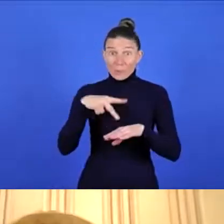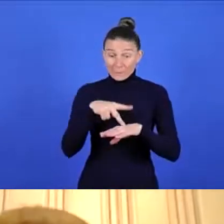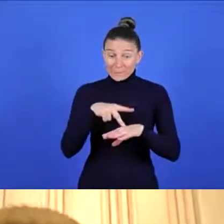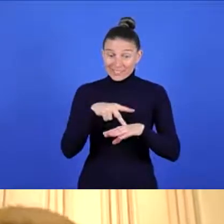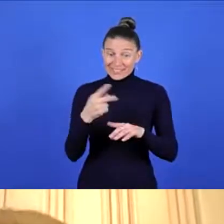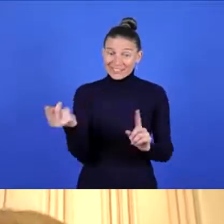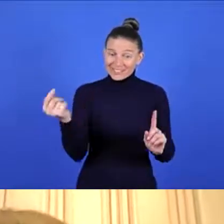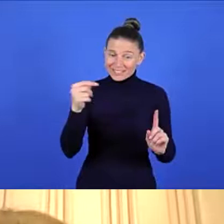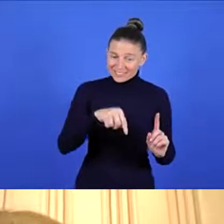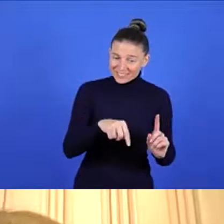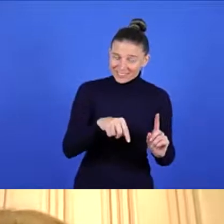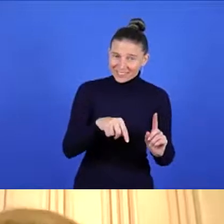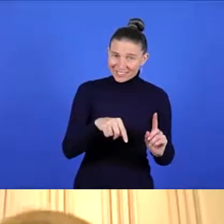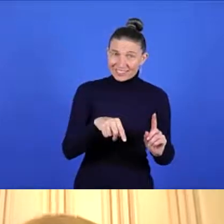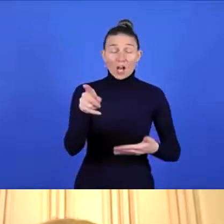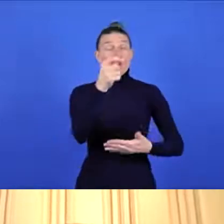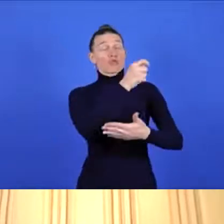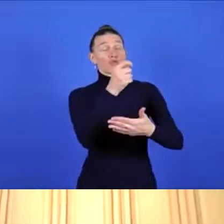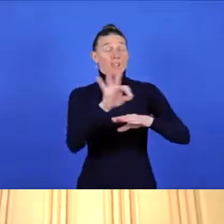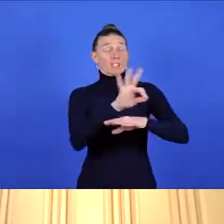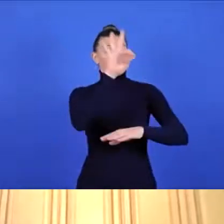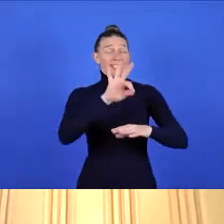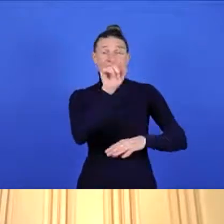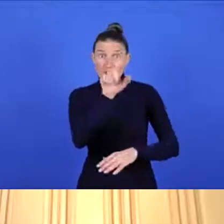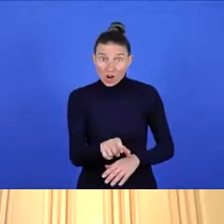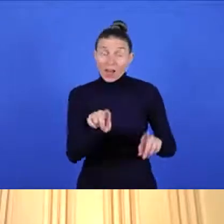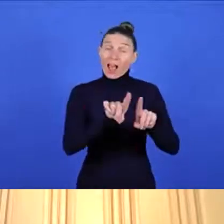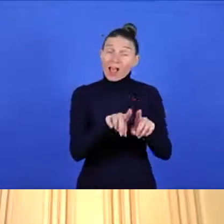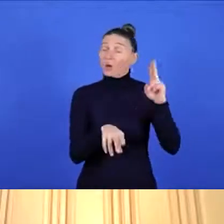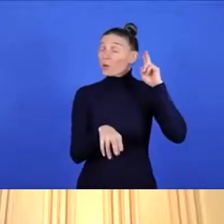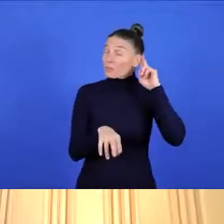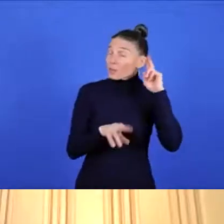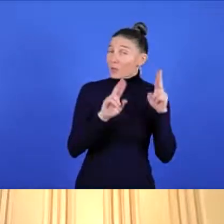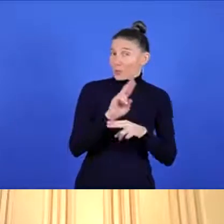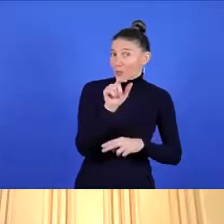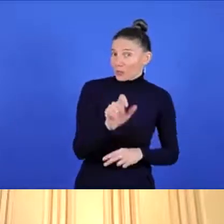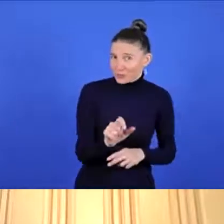is Miss Joanna Chio of the Philippines